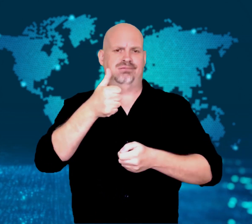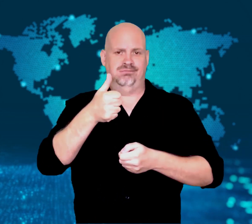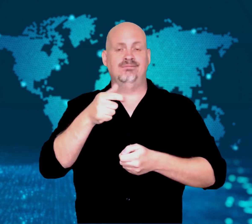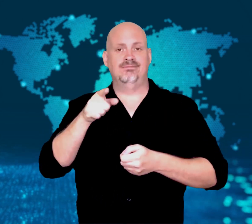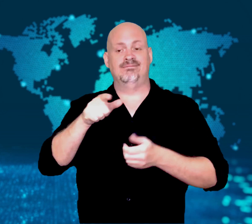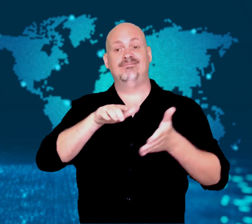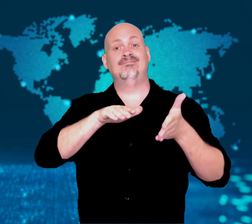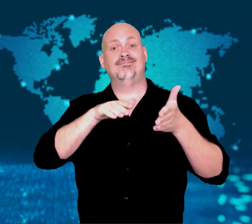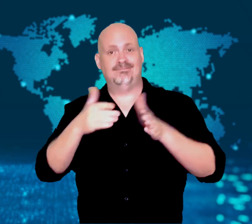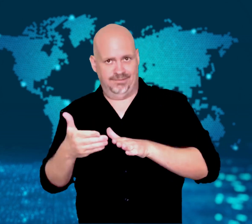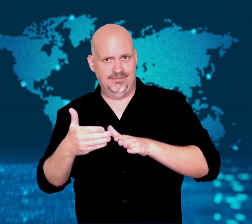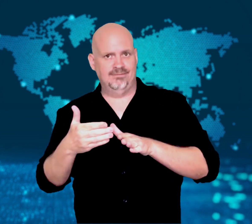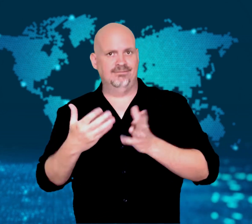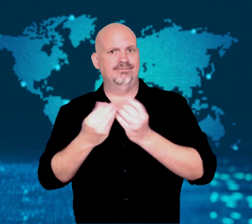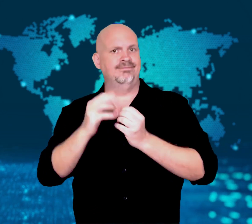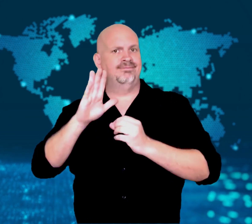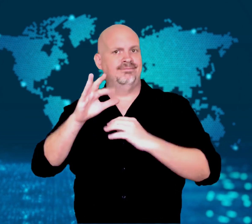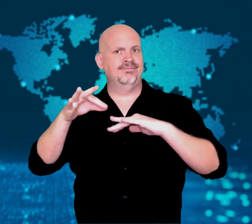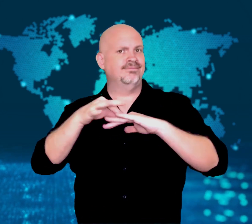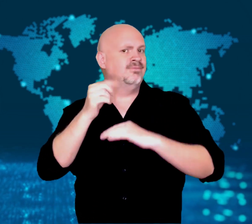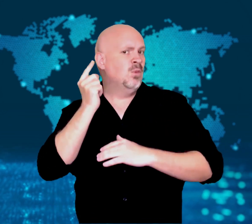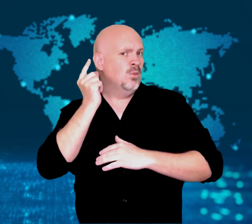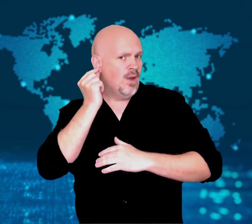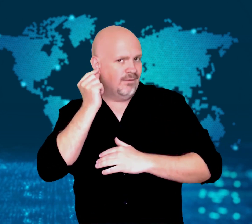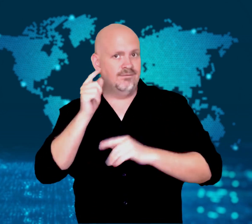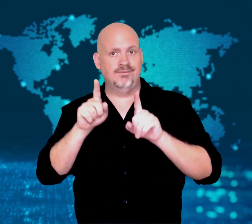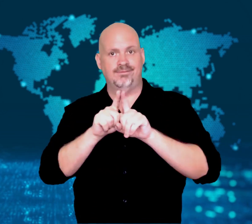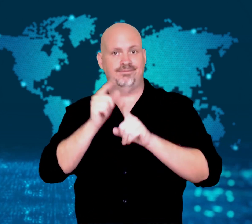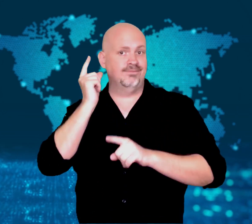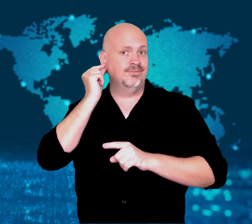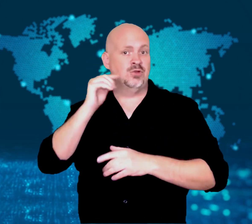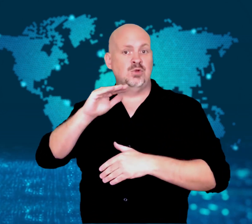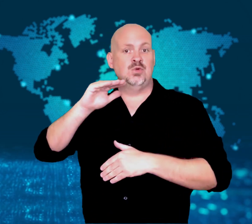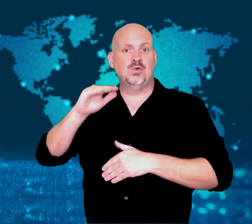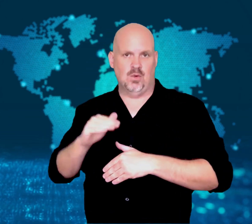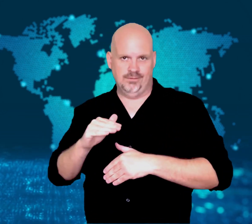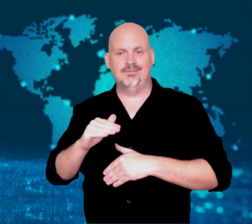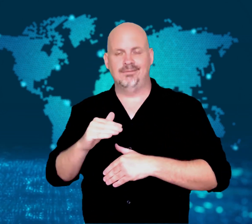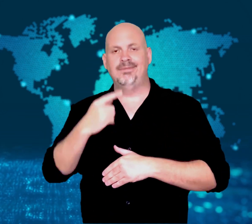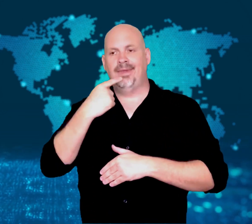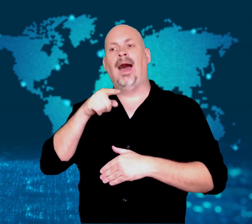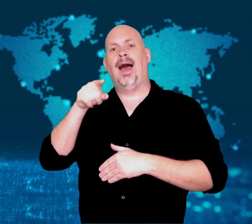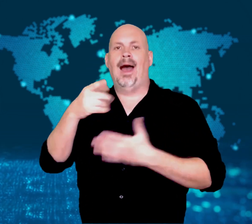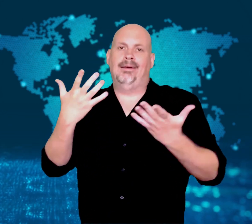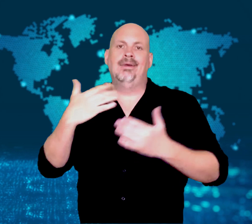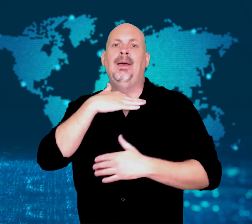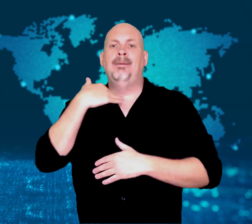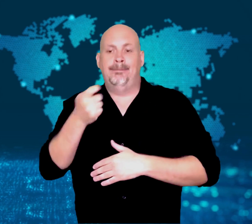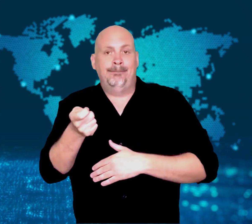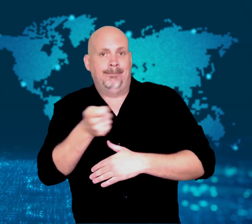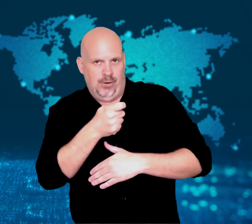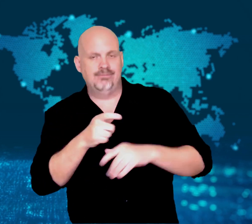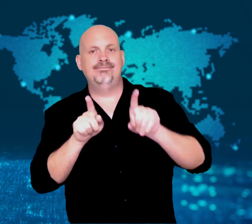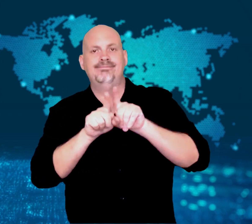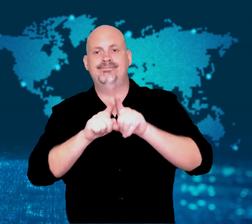another prominent business executive, died with his wife